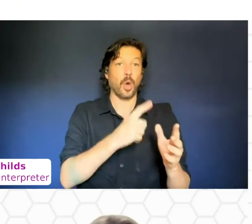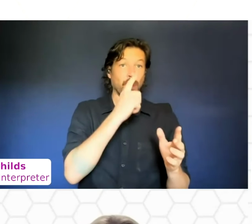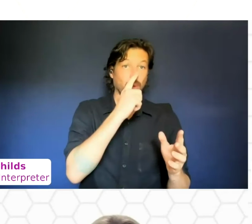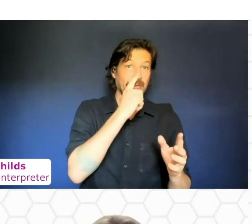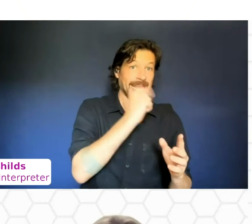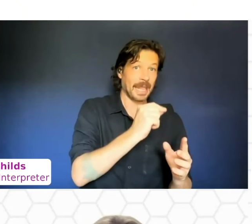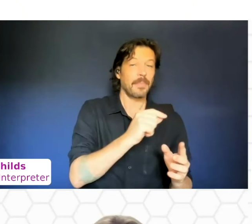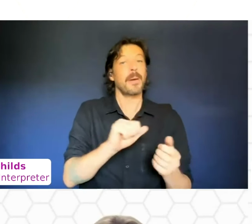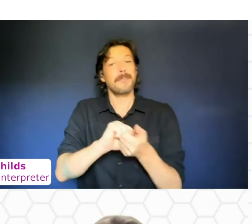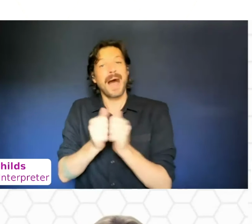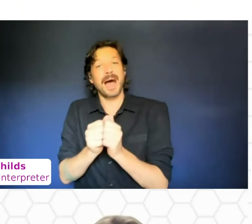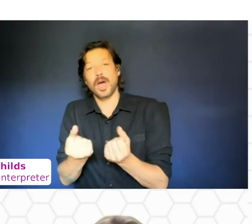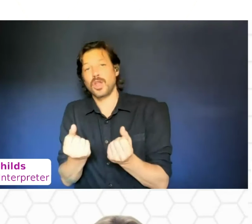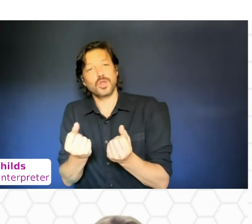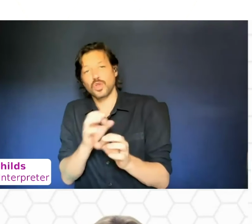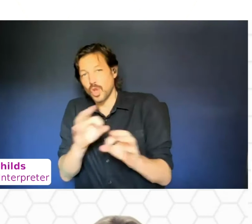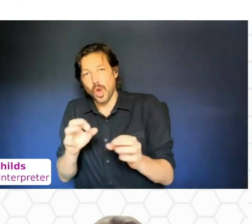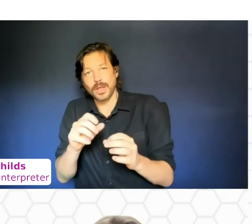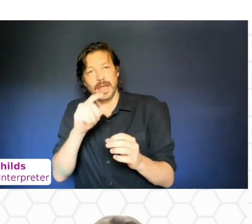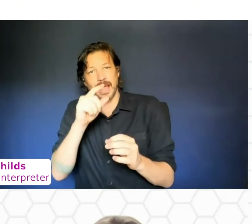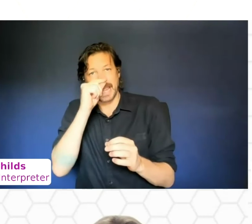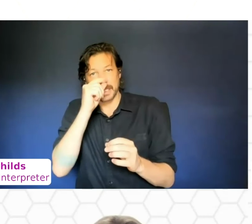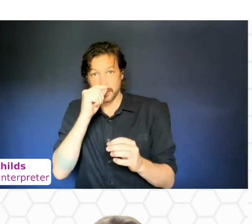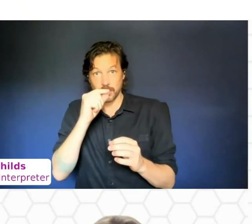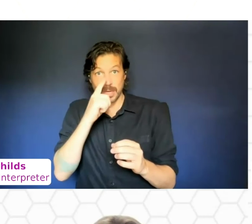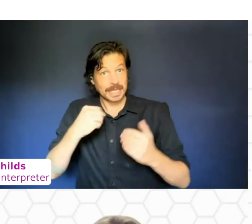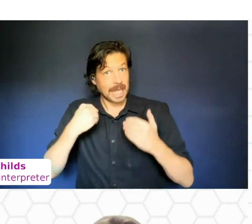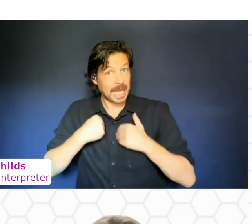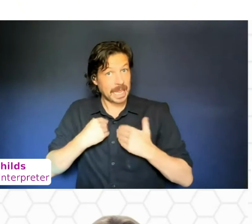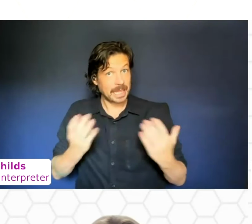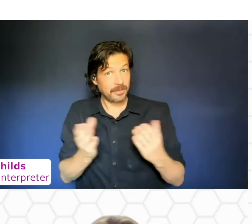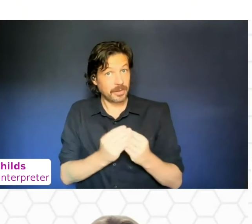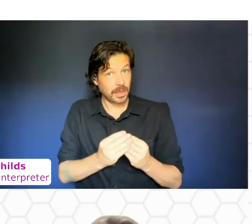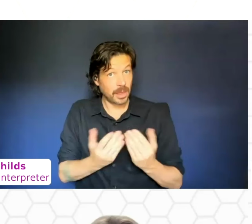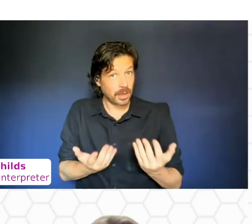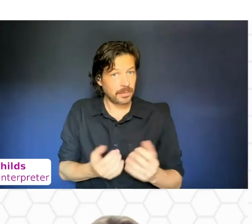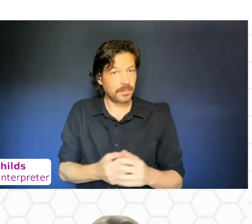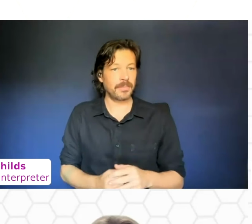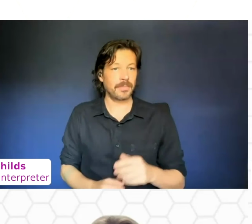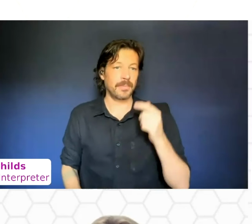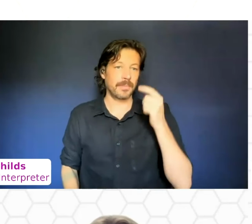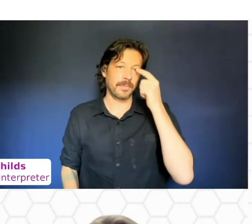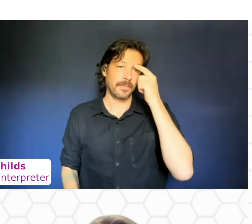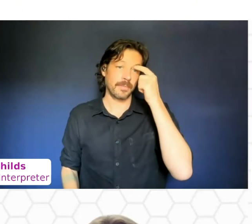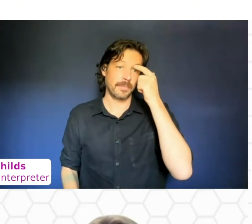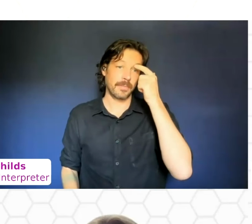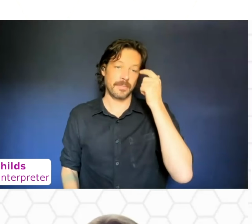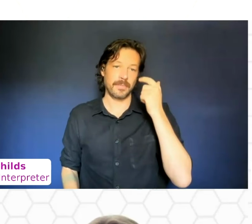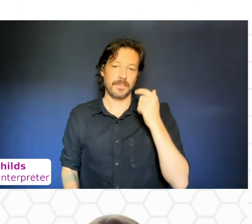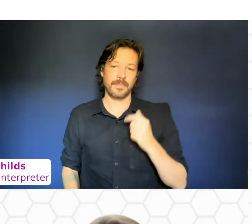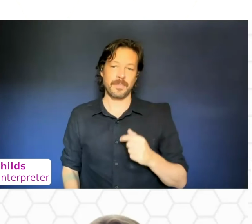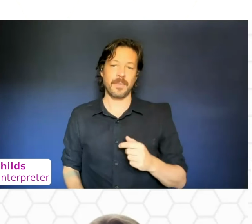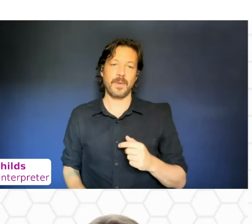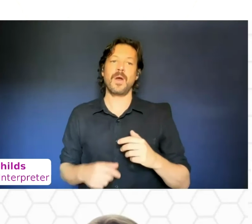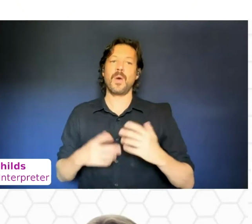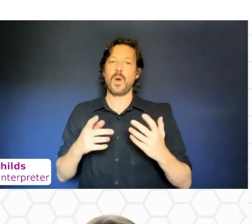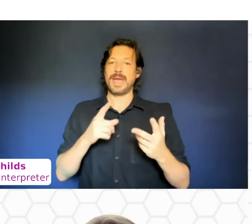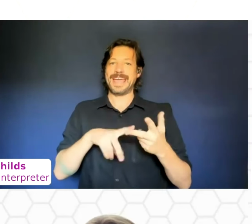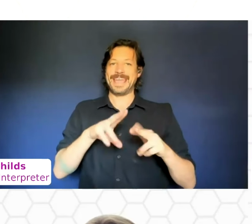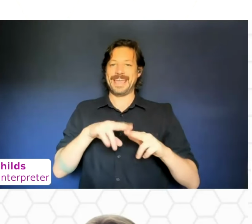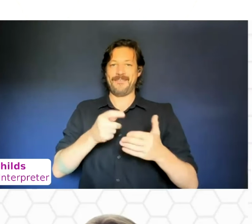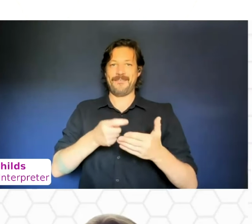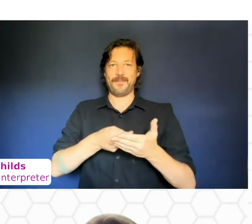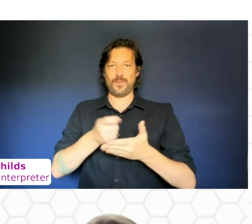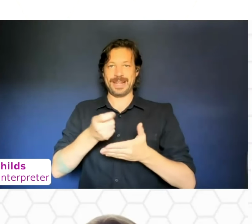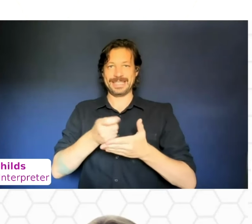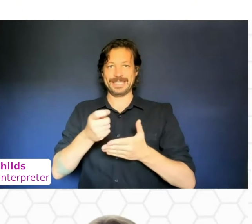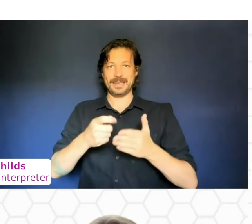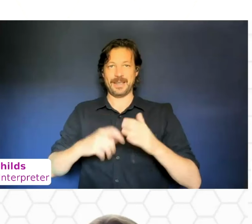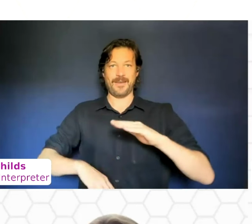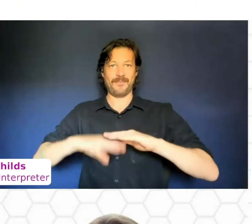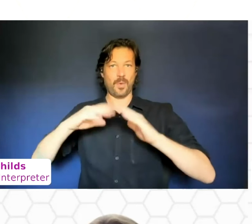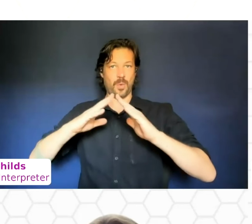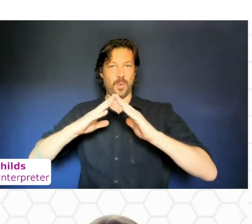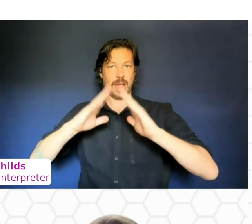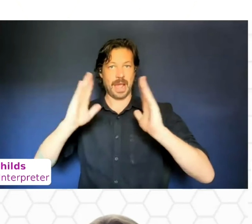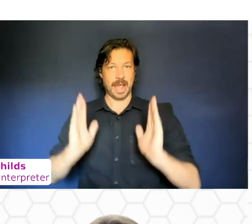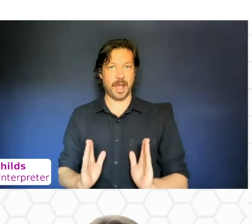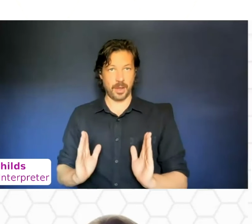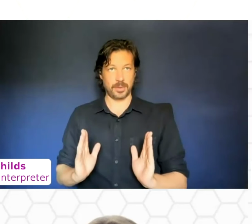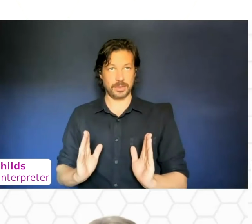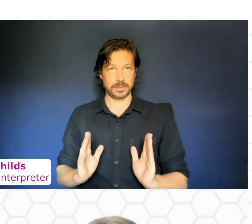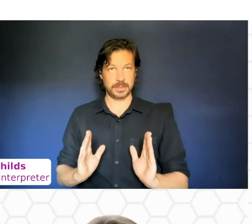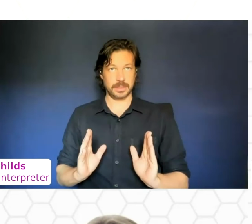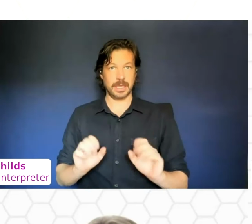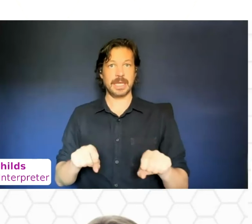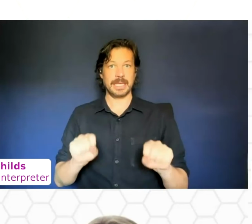together? So my reading of this is if they're renting a whole house, yes, it can be an SDA